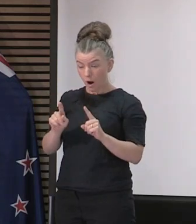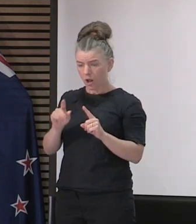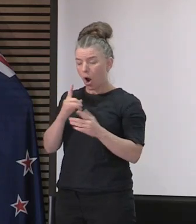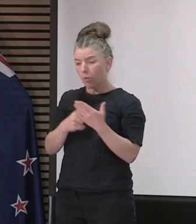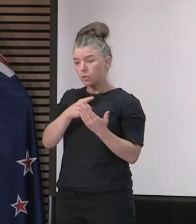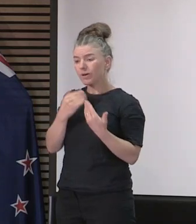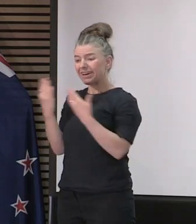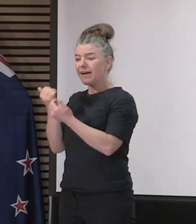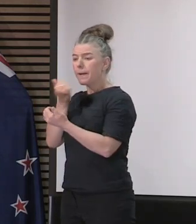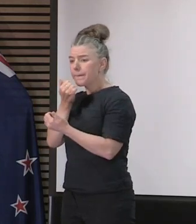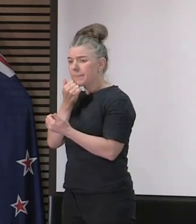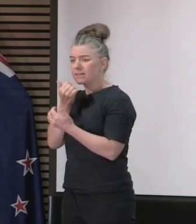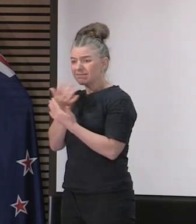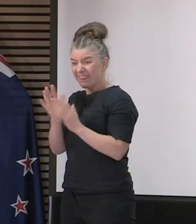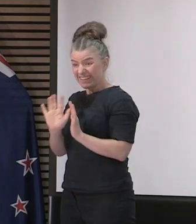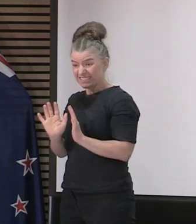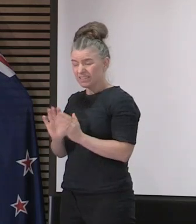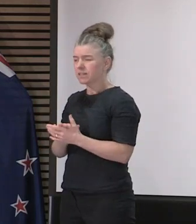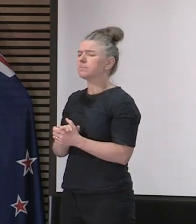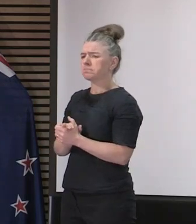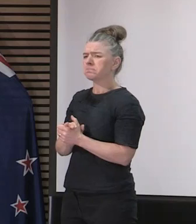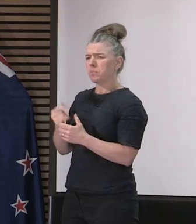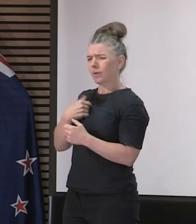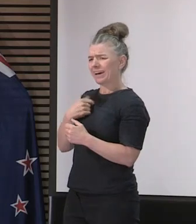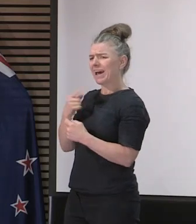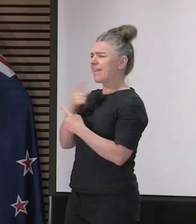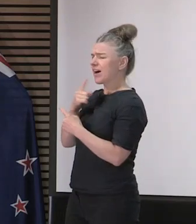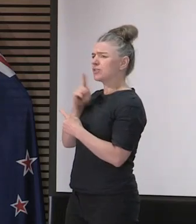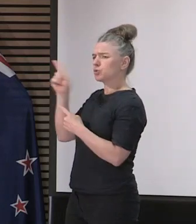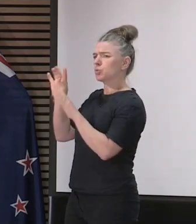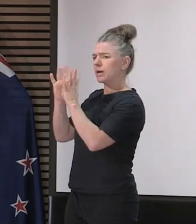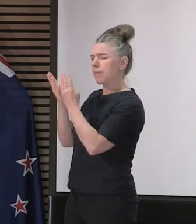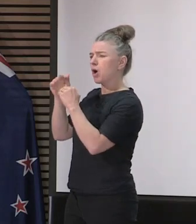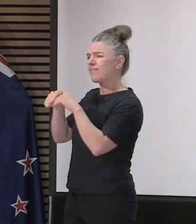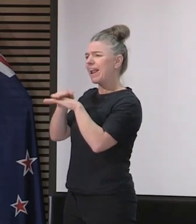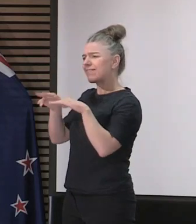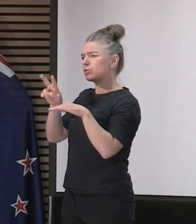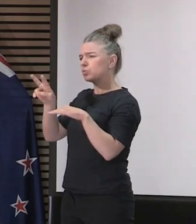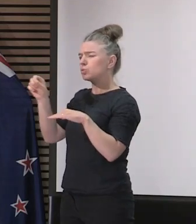may or may not look like? You just give the numbers? >> We